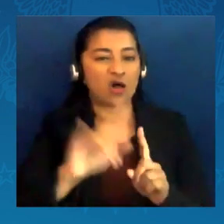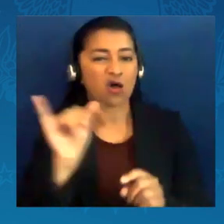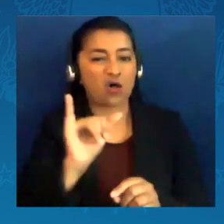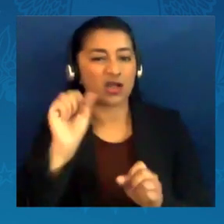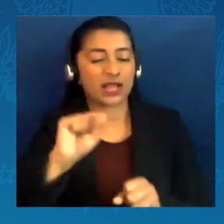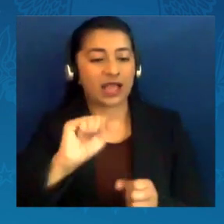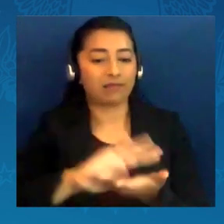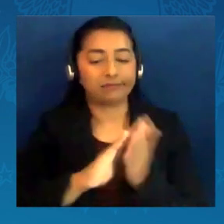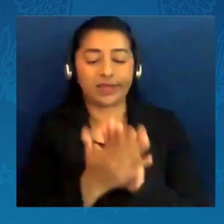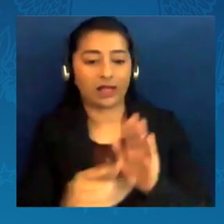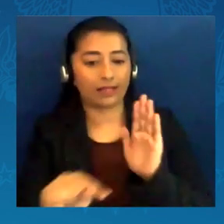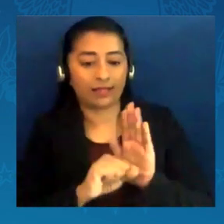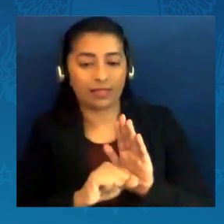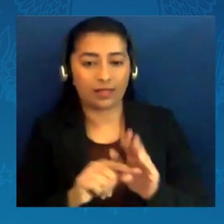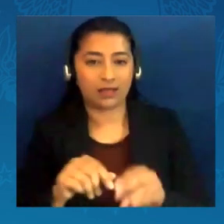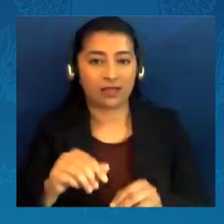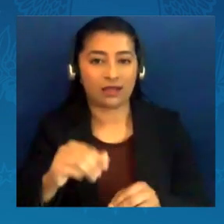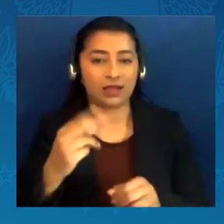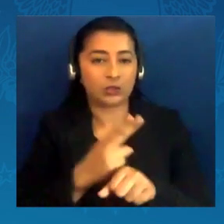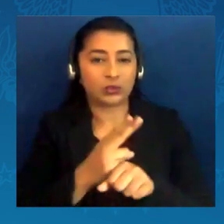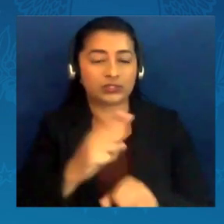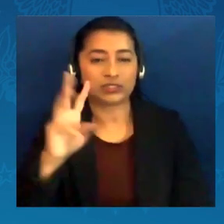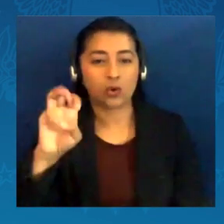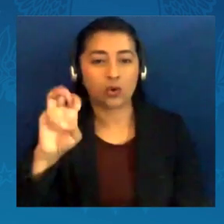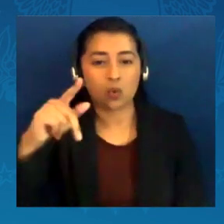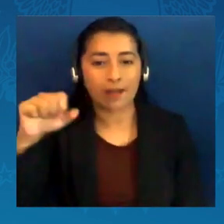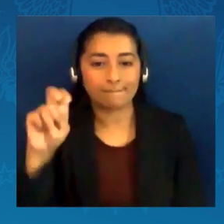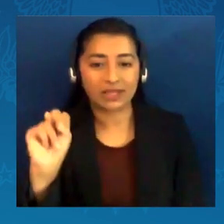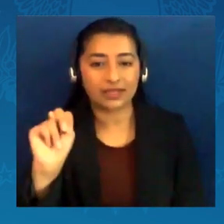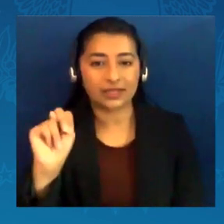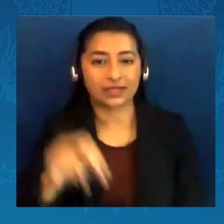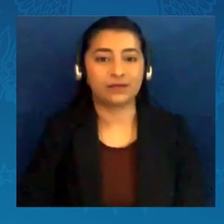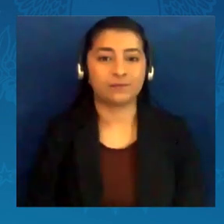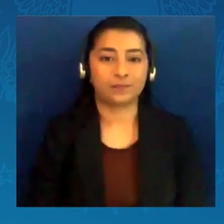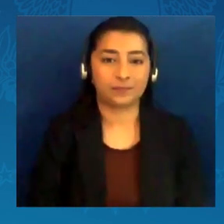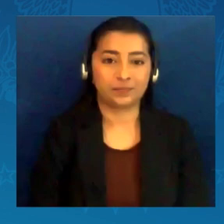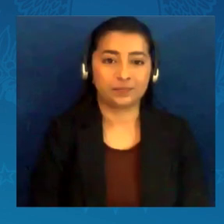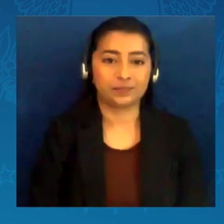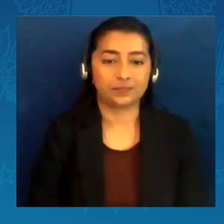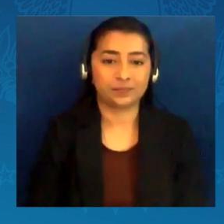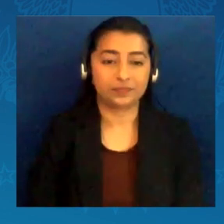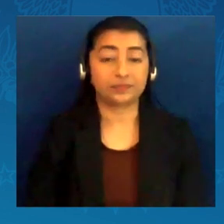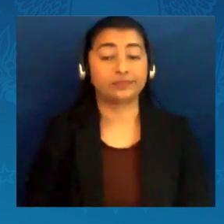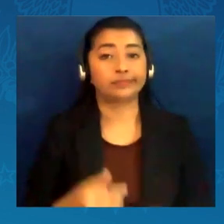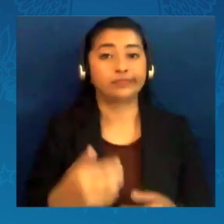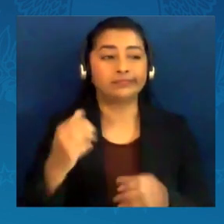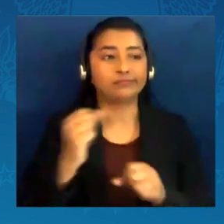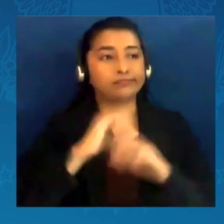We know it when we think about climate and the extreme weather we've been experiencing -- Ida --